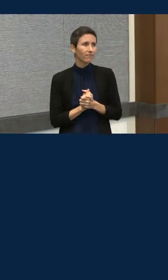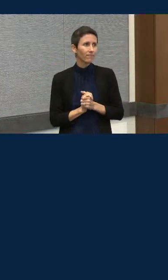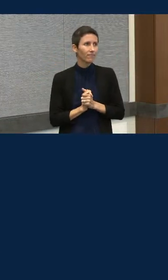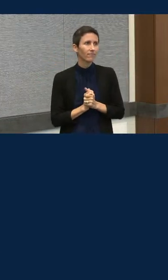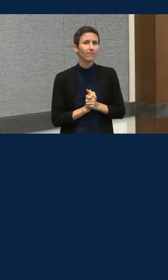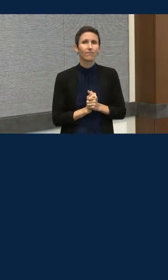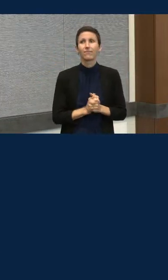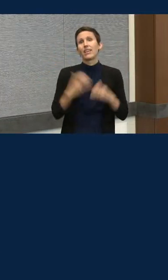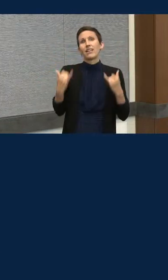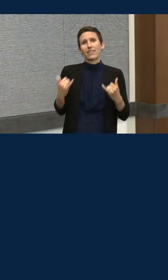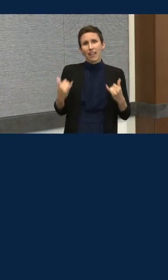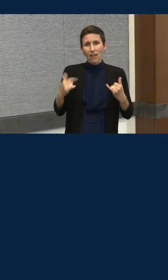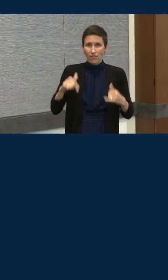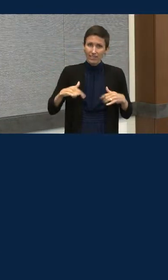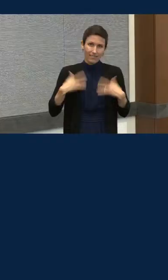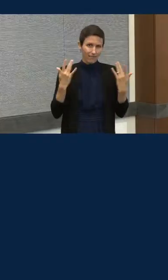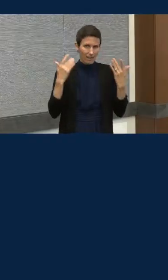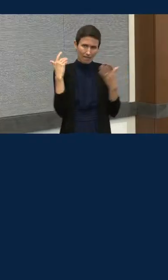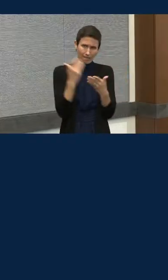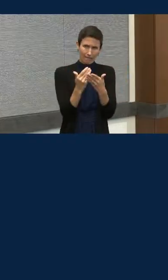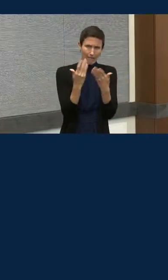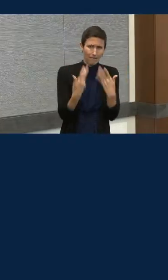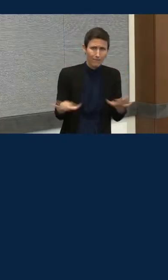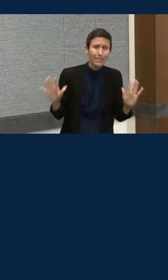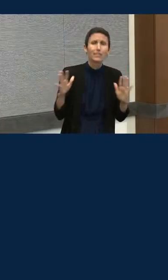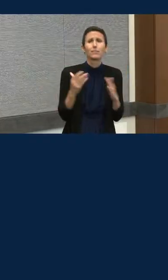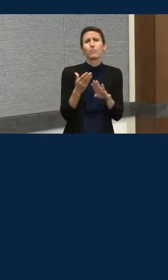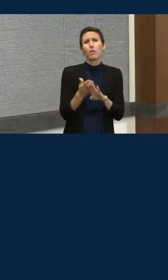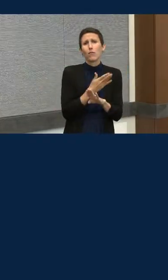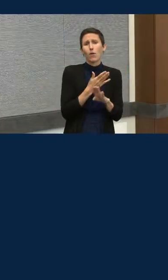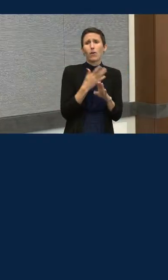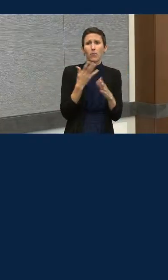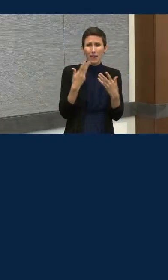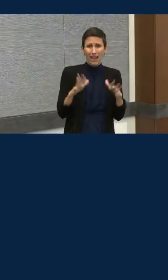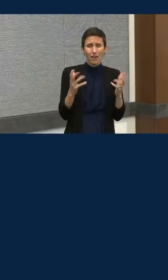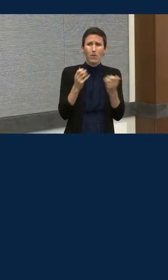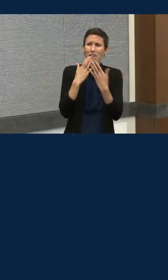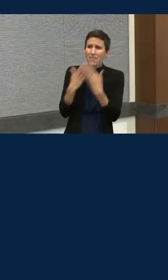To conclude our event I would like to thank our three distinguished University